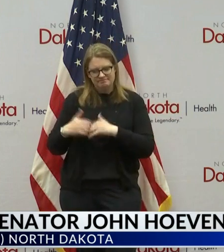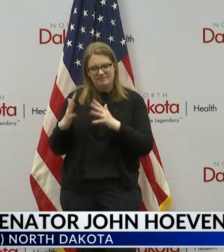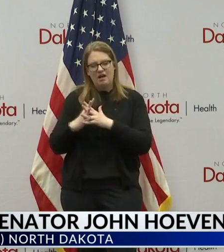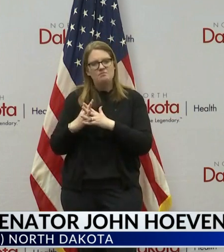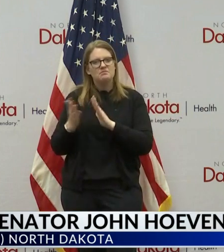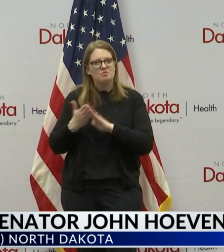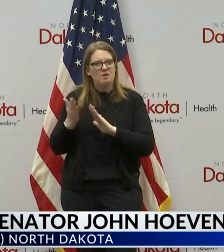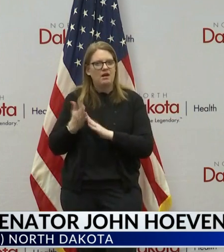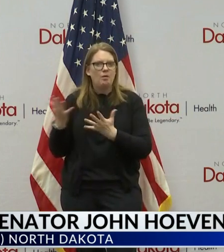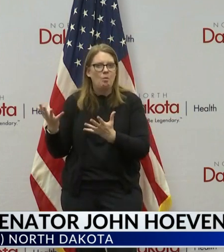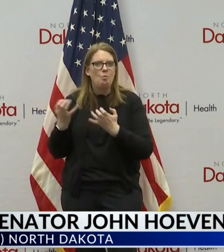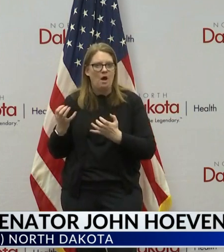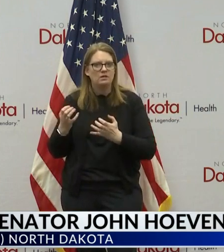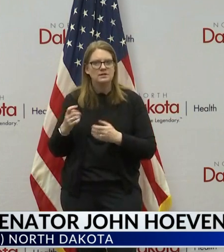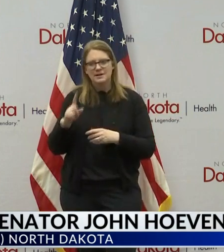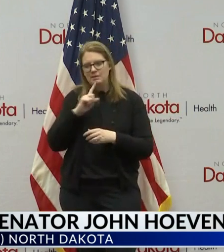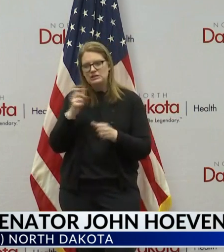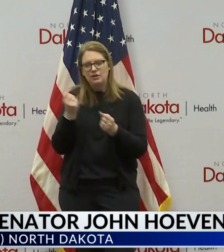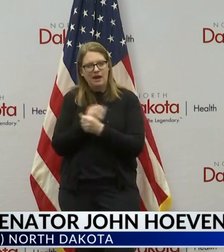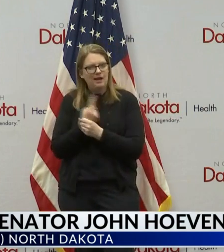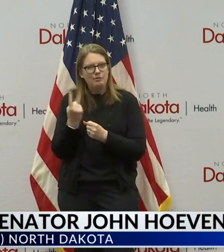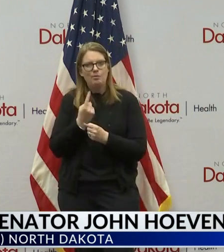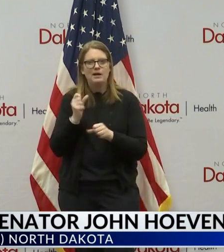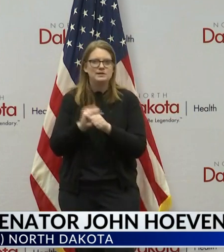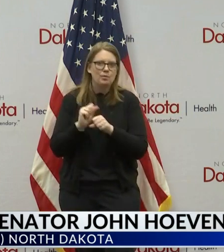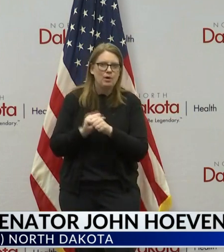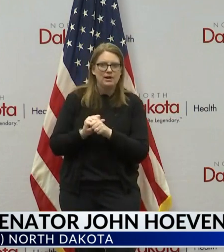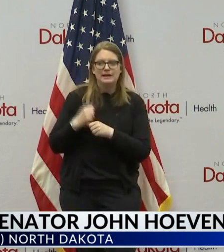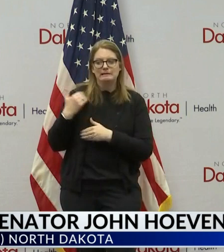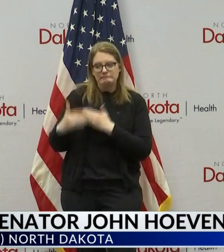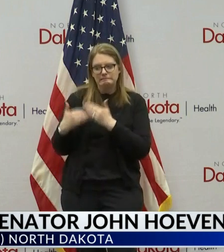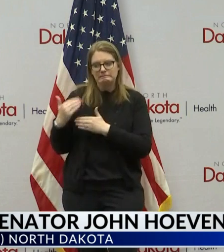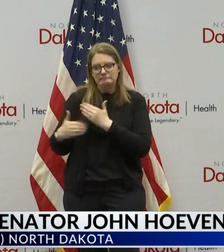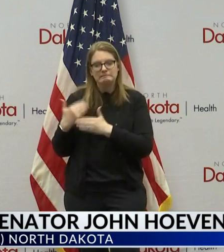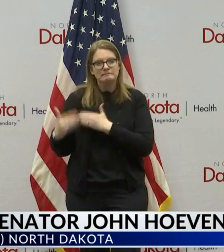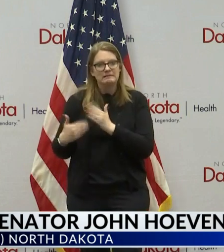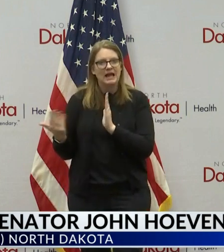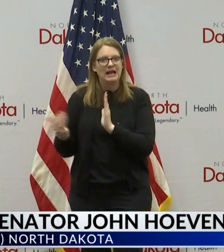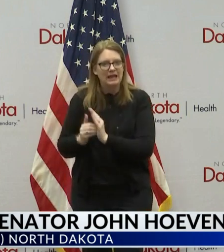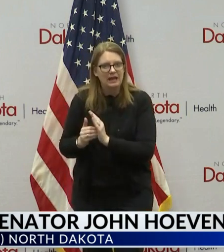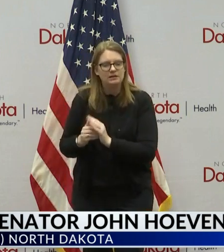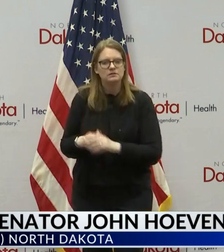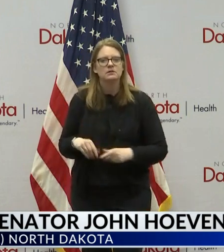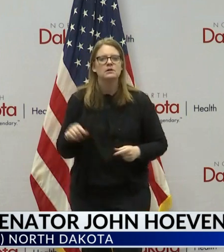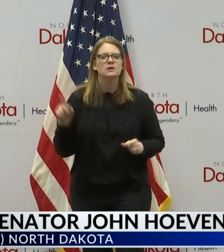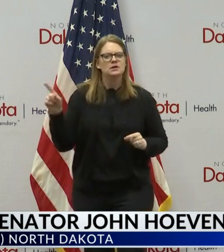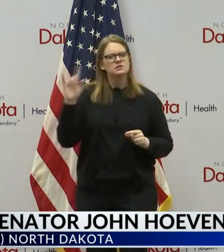UNEMPLOYMENT INSURANCE RATES. IT IS THE ABILITY TO GET UP AND GET GOING AND TO EMPLOY